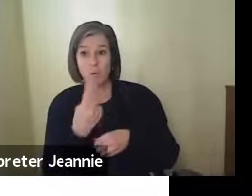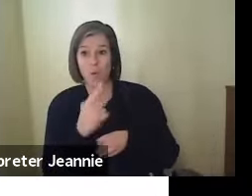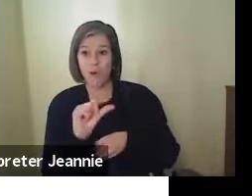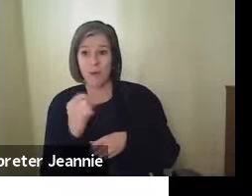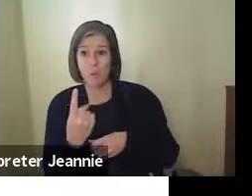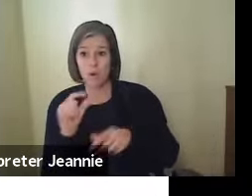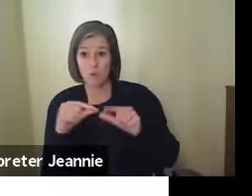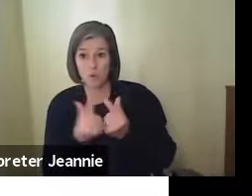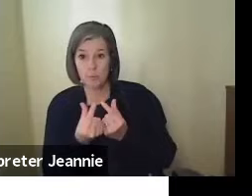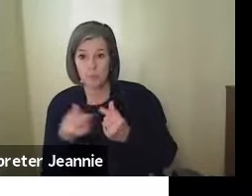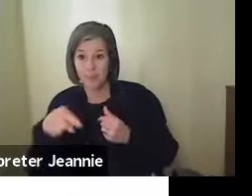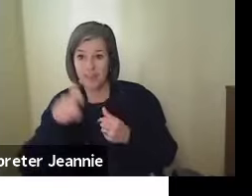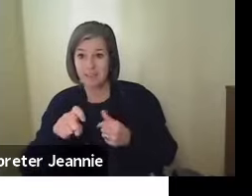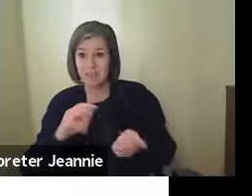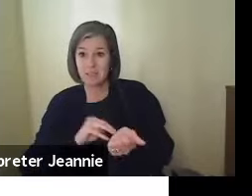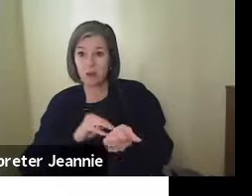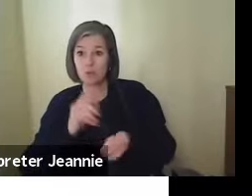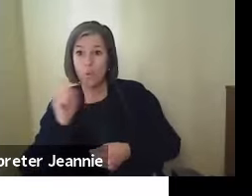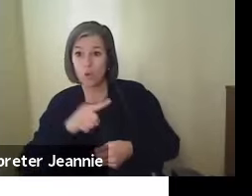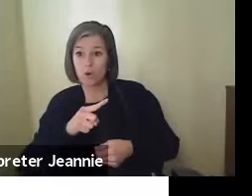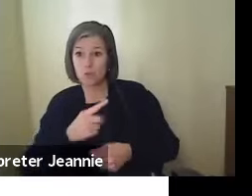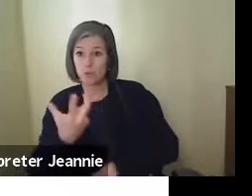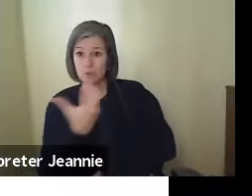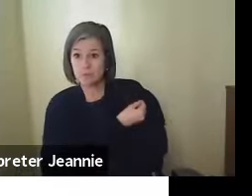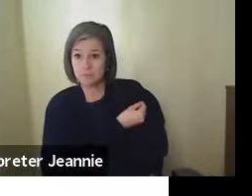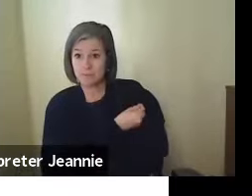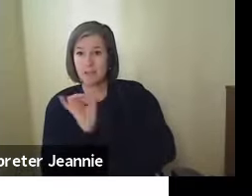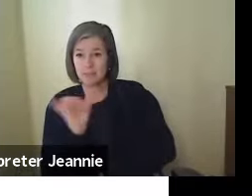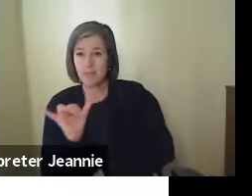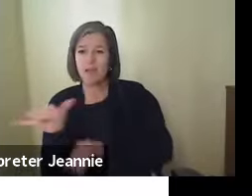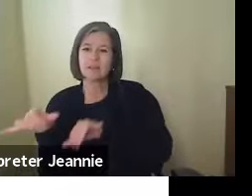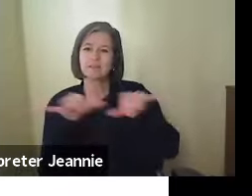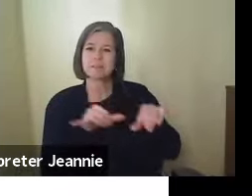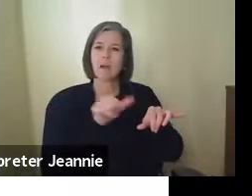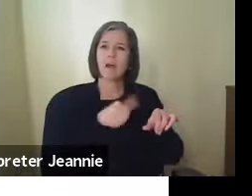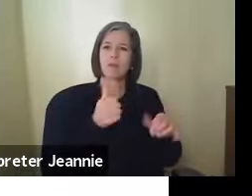they need a doctor's order to receive the vaccine like they do for other medications and vaccines.